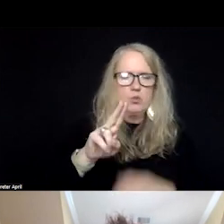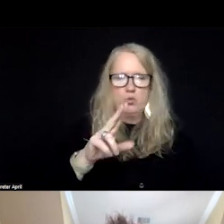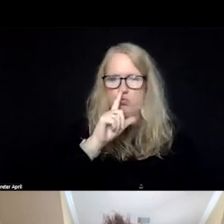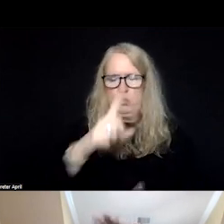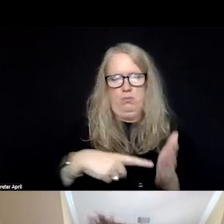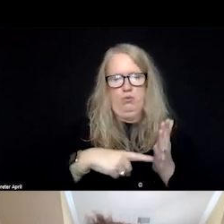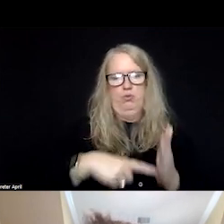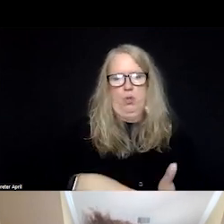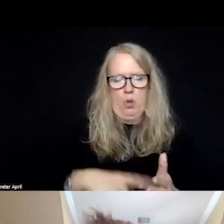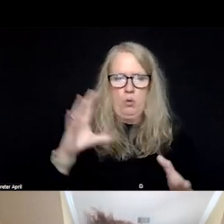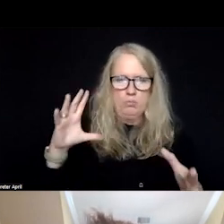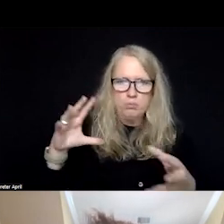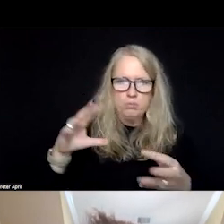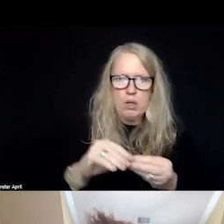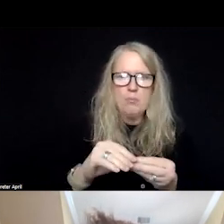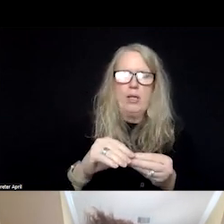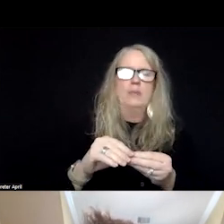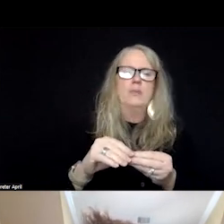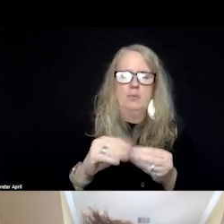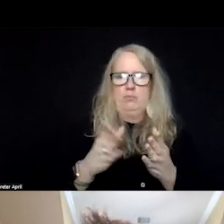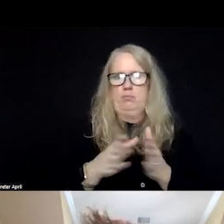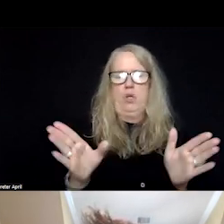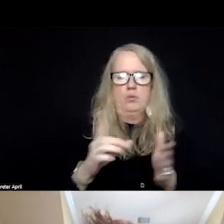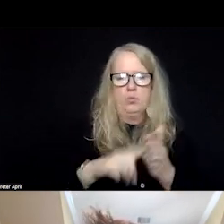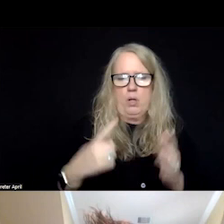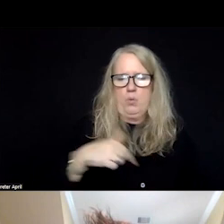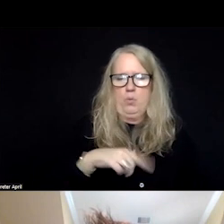THAT COMPREHENSIVENESS ACROSS WHAT WE ARE DOING WITH 988.